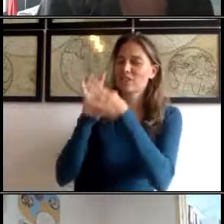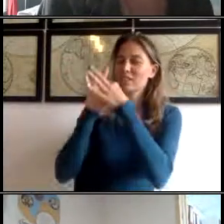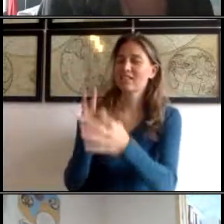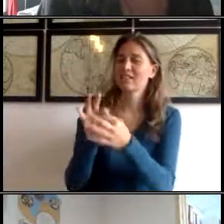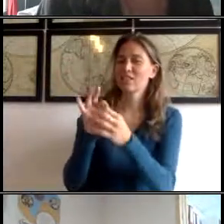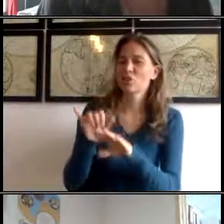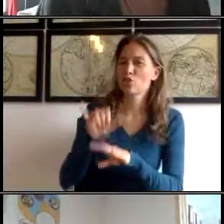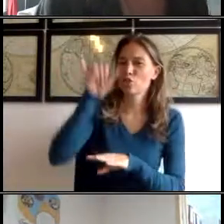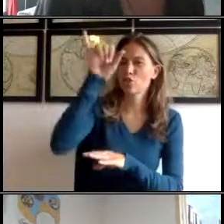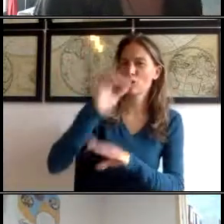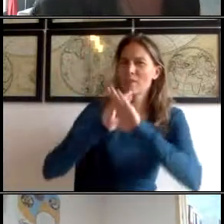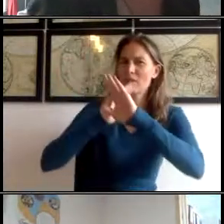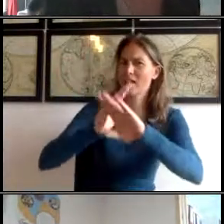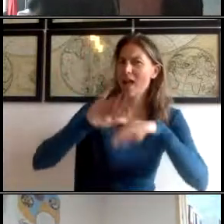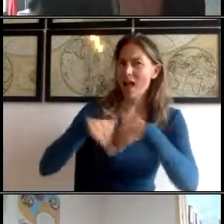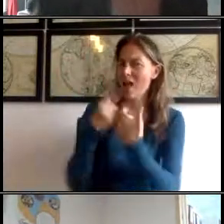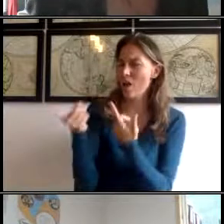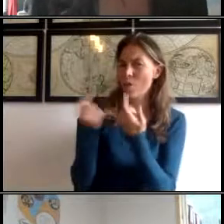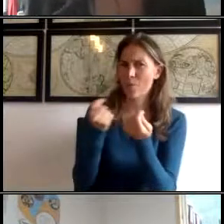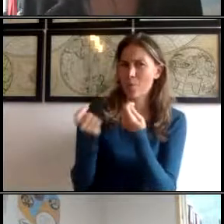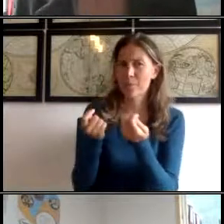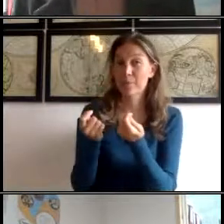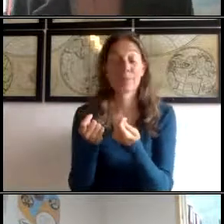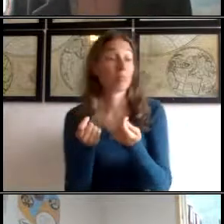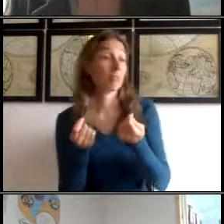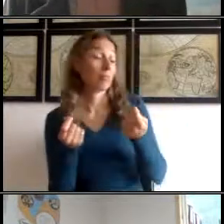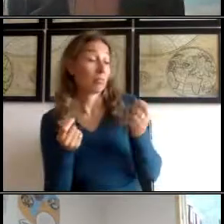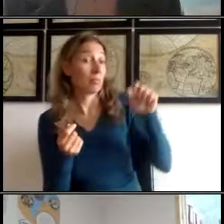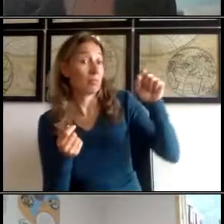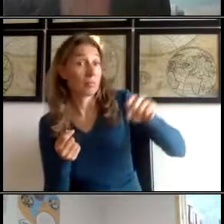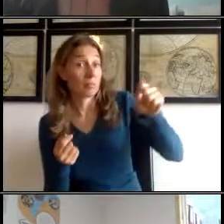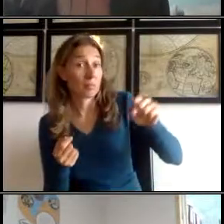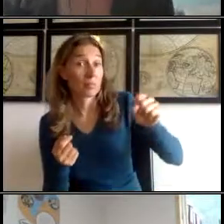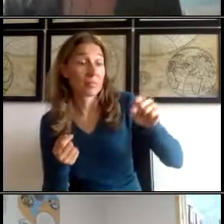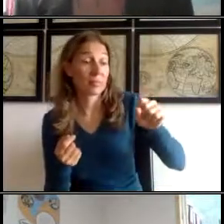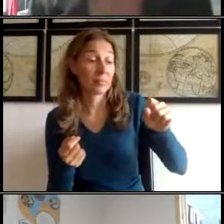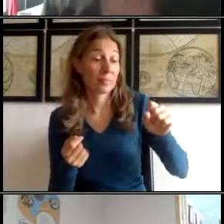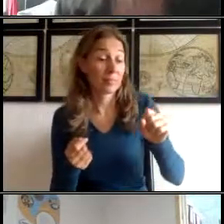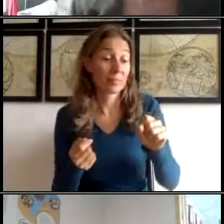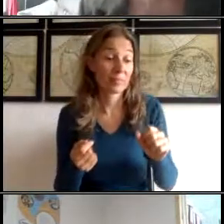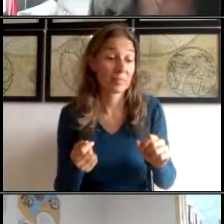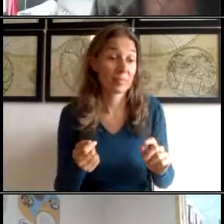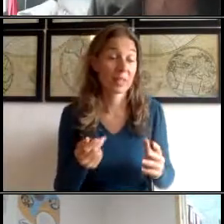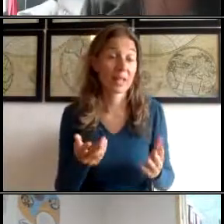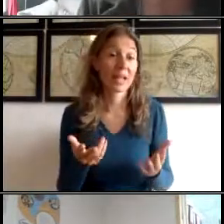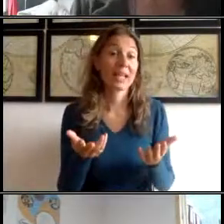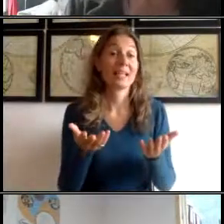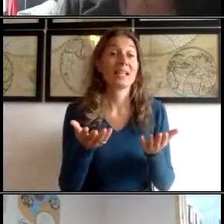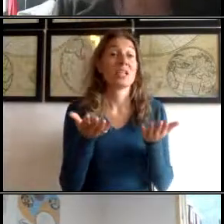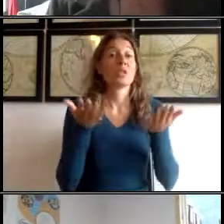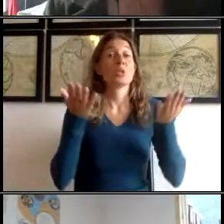Sure. Not sure how the programme in general is intending to do it.